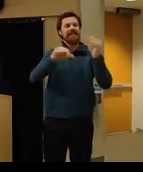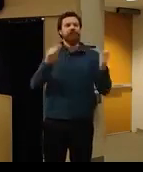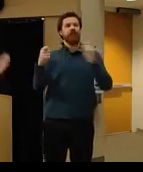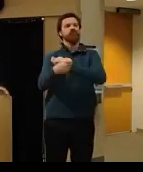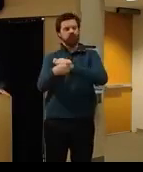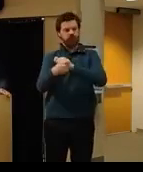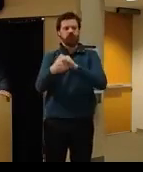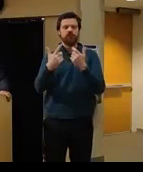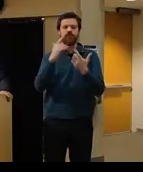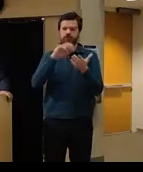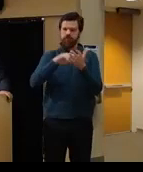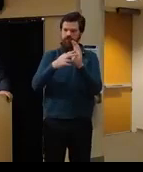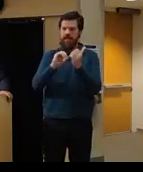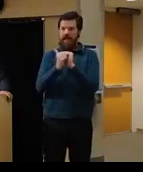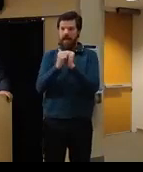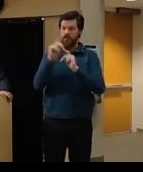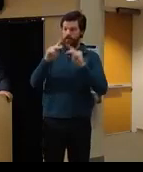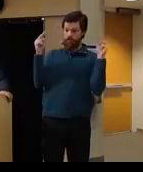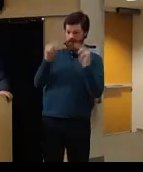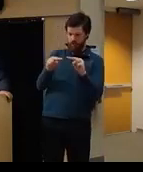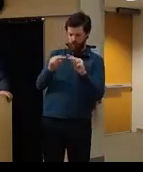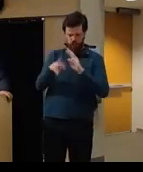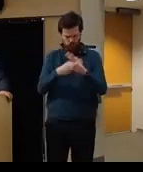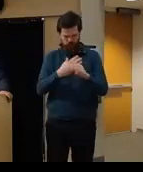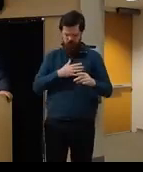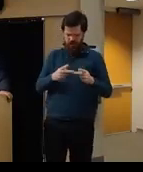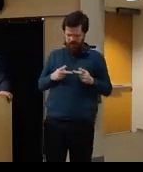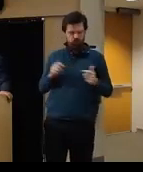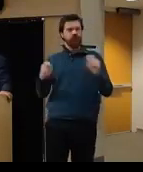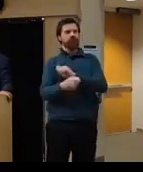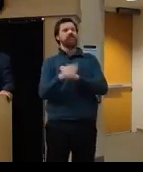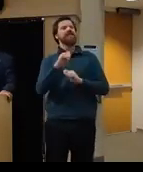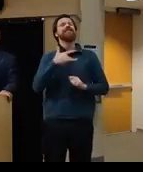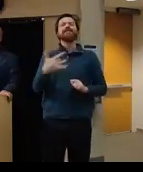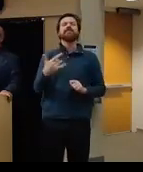transformed how people view the world and their place in it right this is usually the 16th 18th